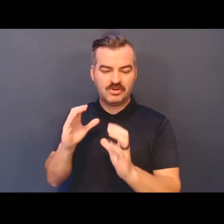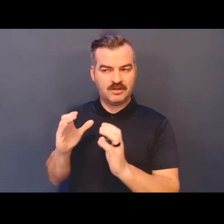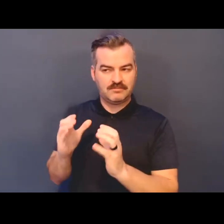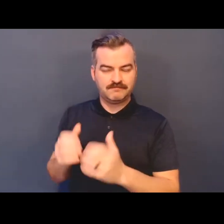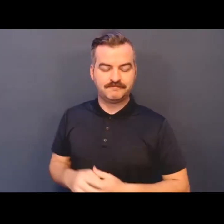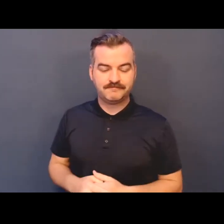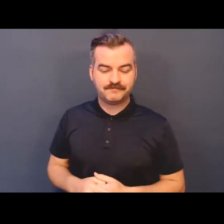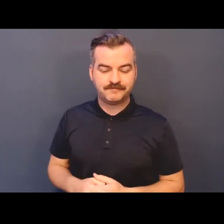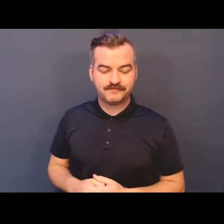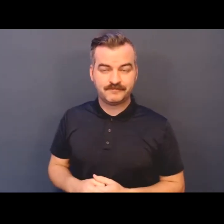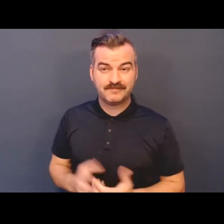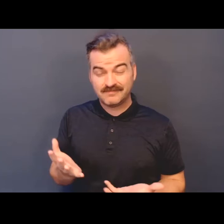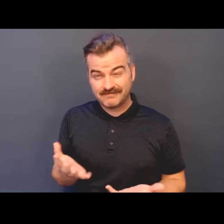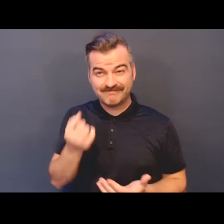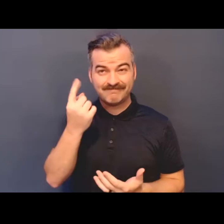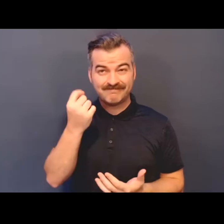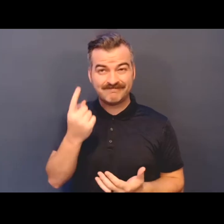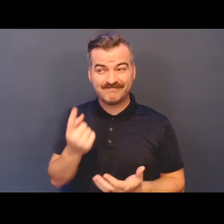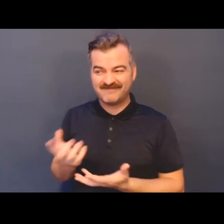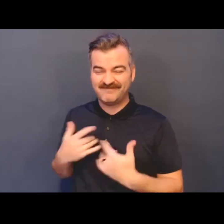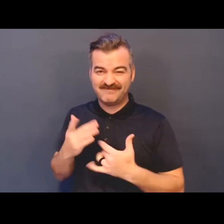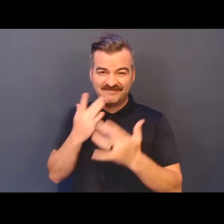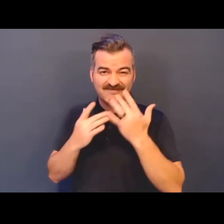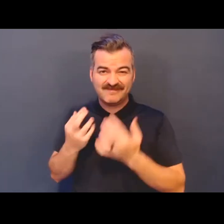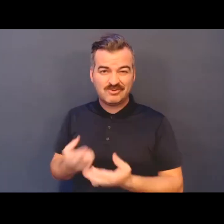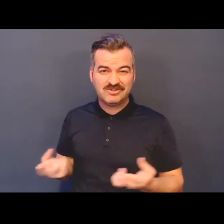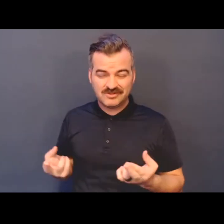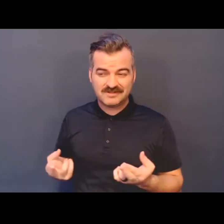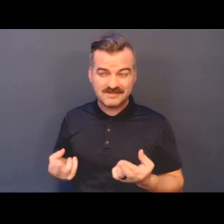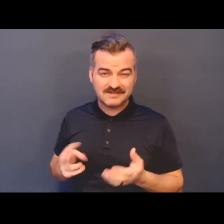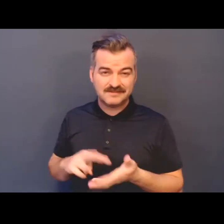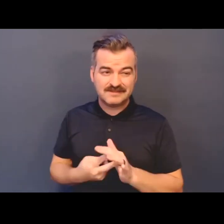15:12:00 However, resource limitations often make it the case that clinicians are unable